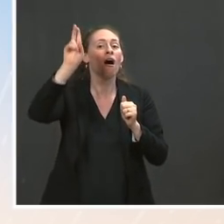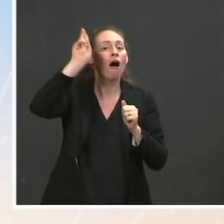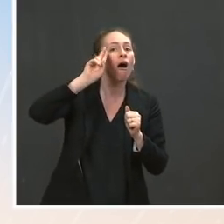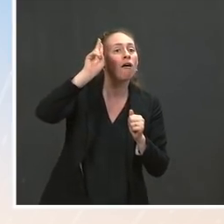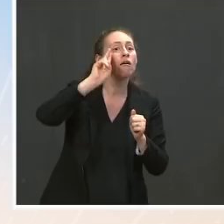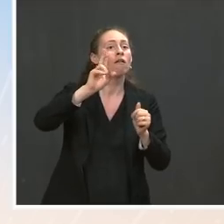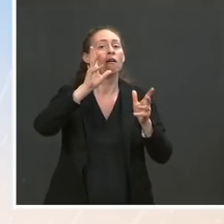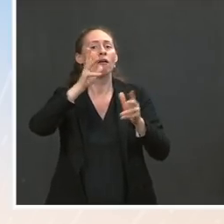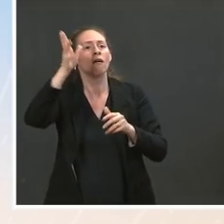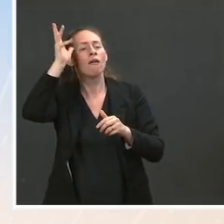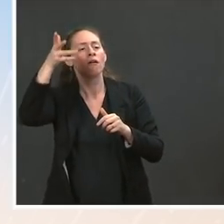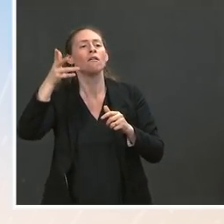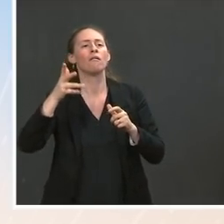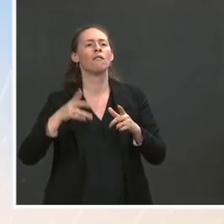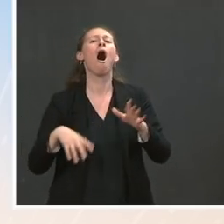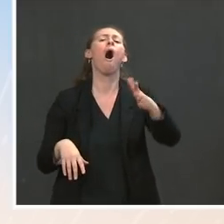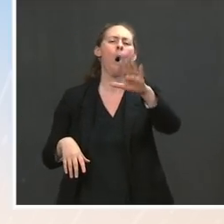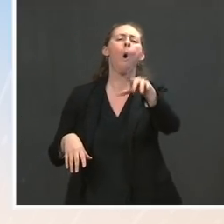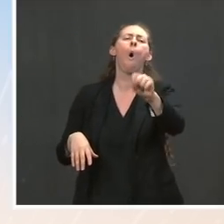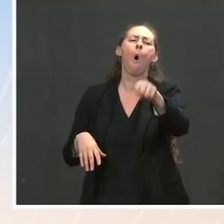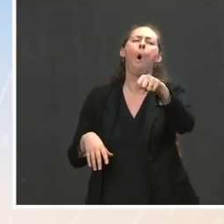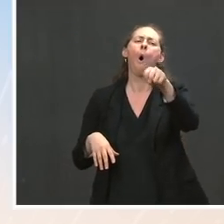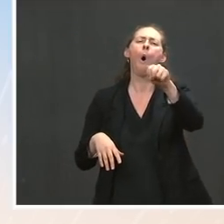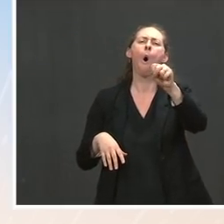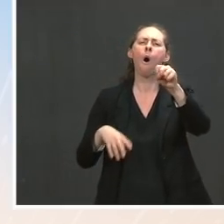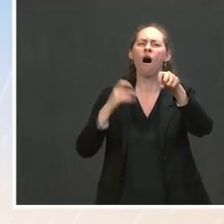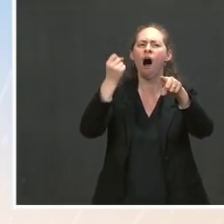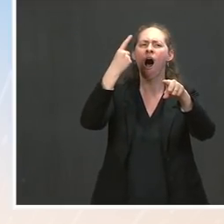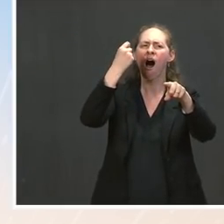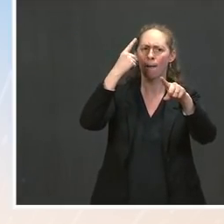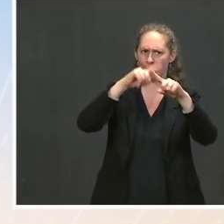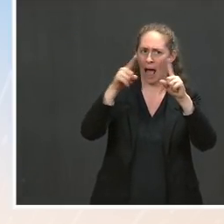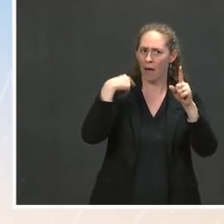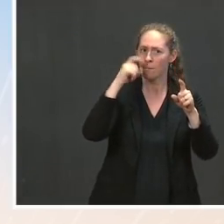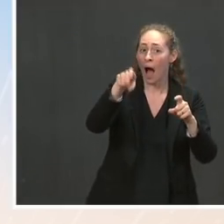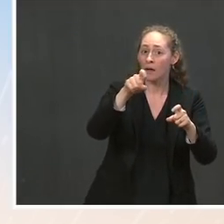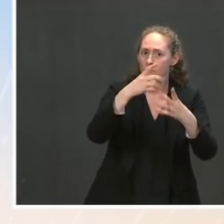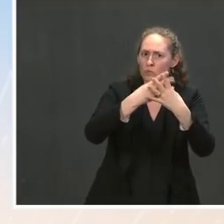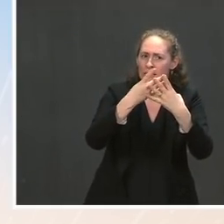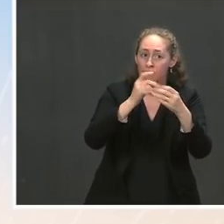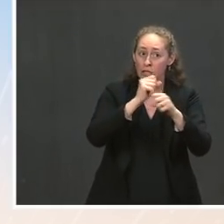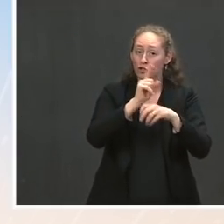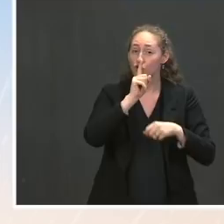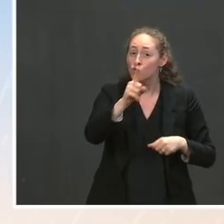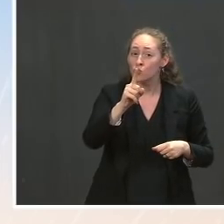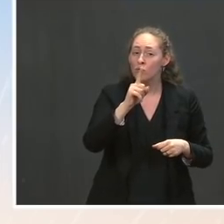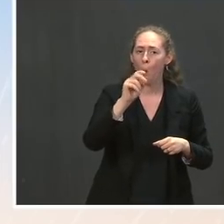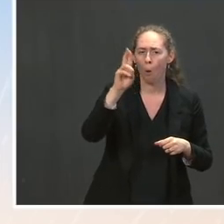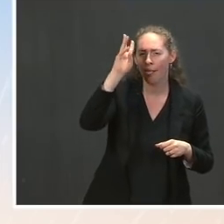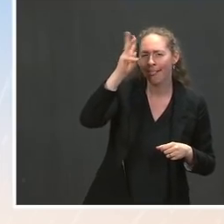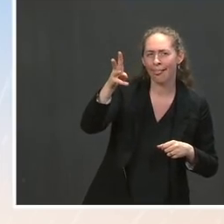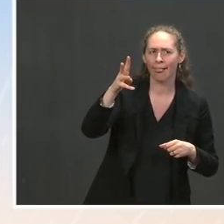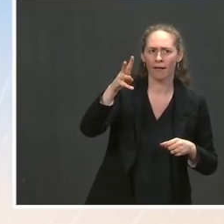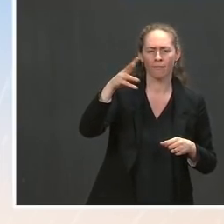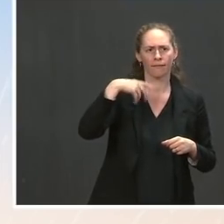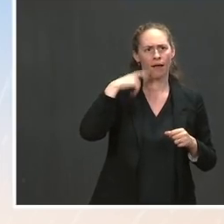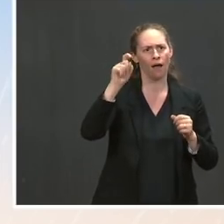that individuals are vetted, that they are who they say they are, and there have, unfortunately, been cases in the past where that has not been the scenario.